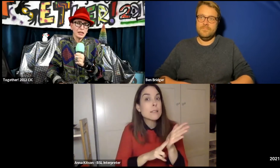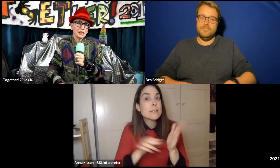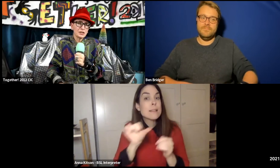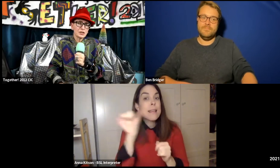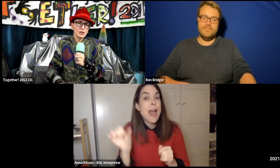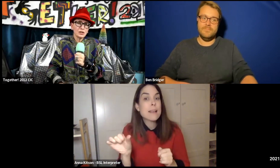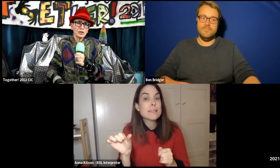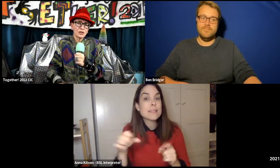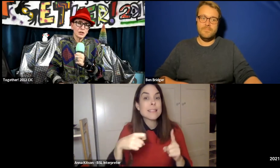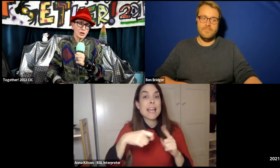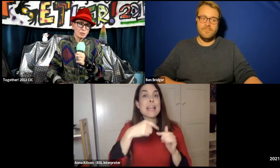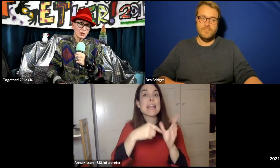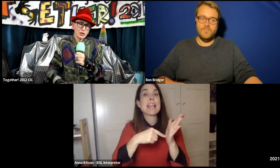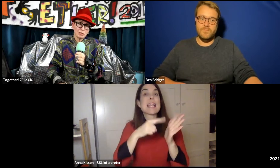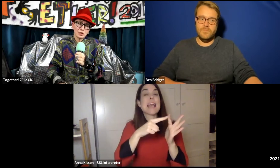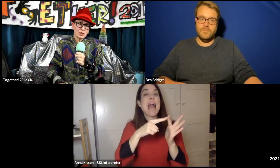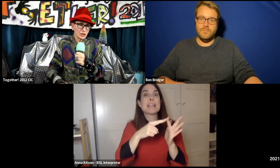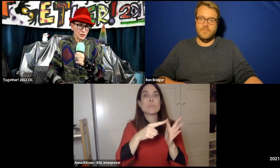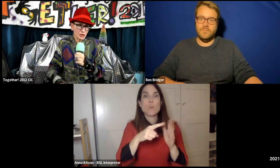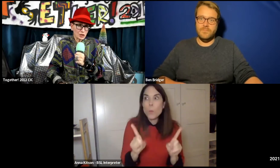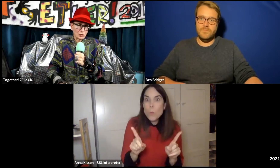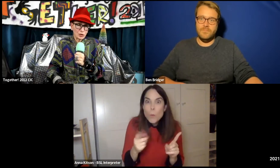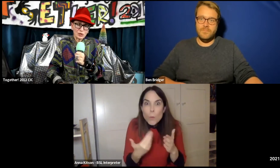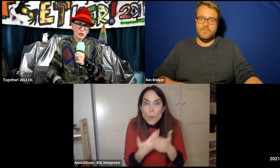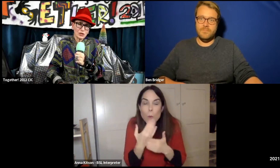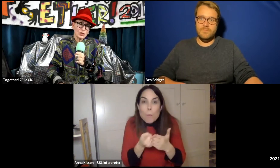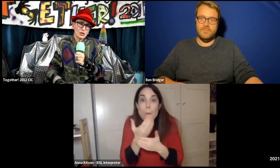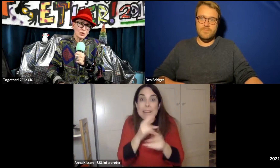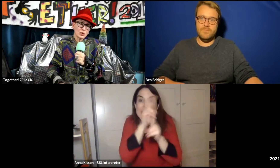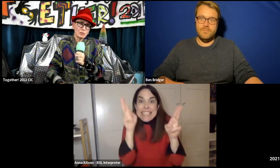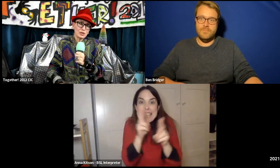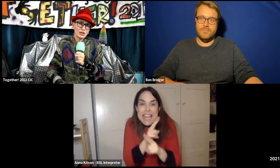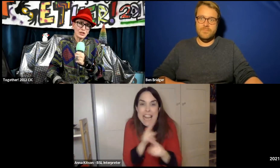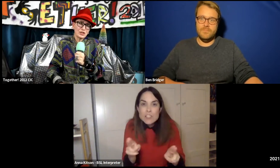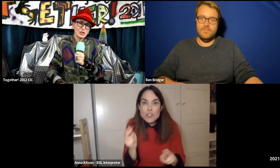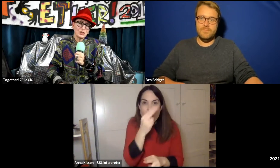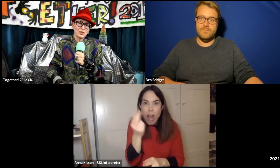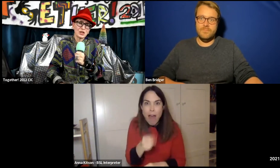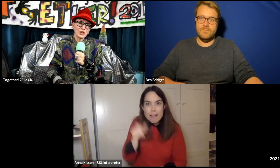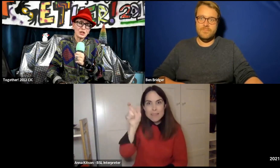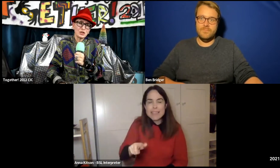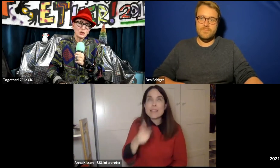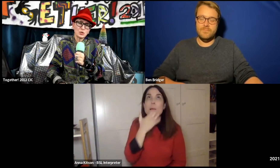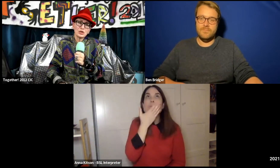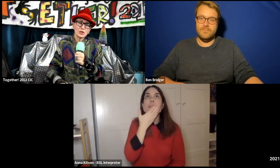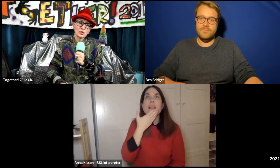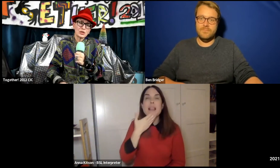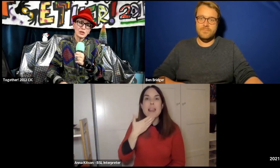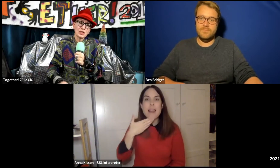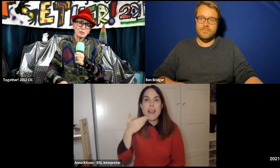Kate is an up and coming international artist who I'm delighted to say joined our team at